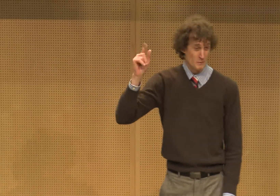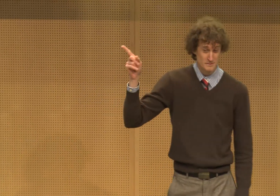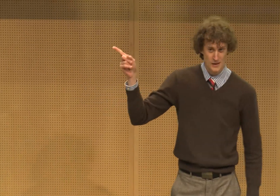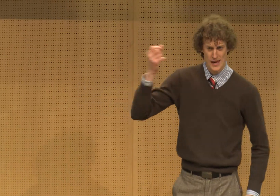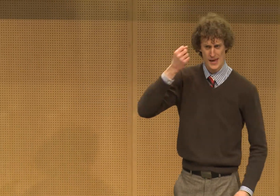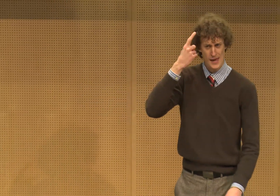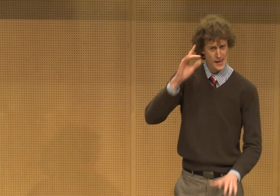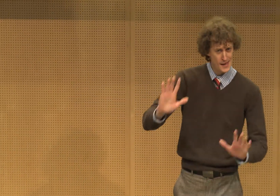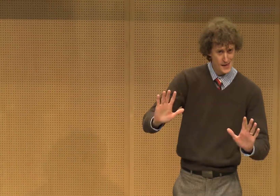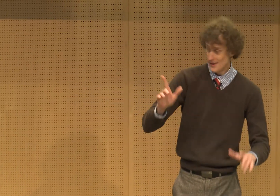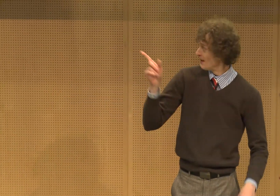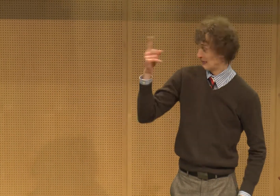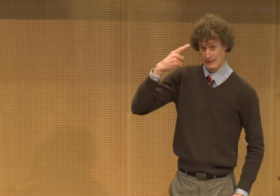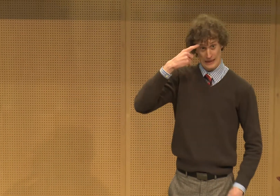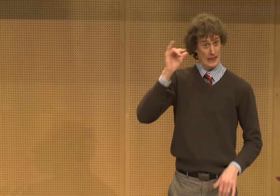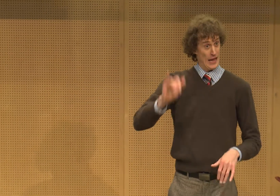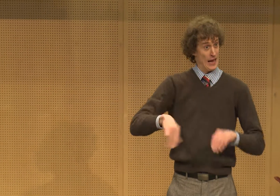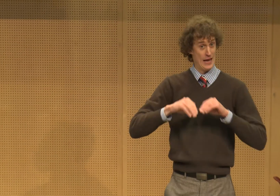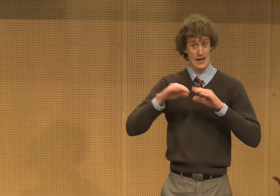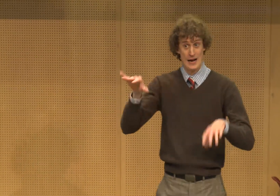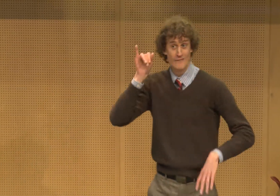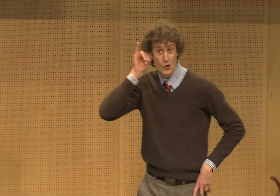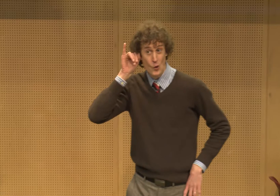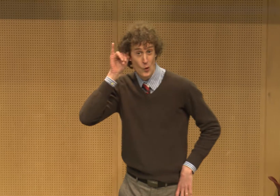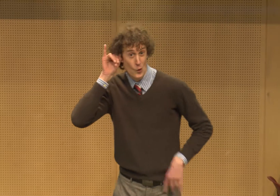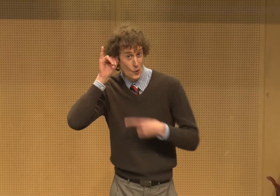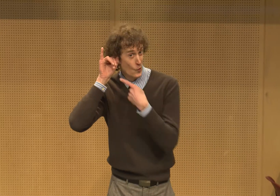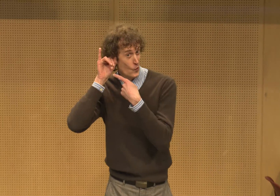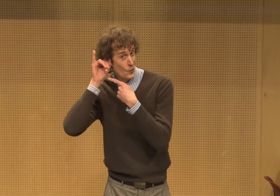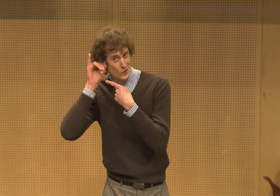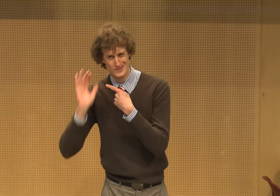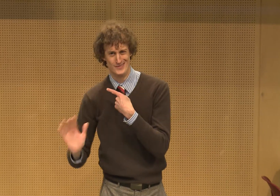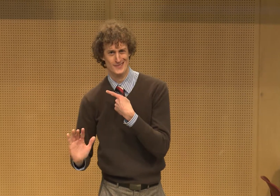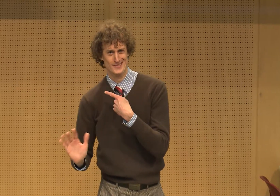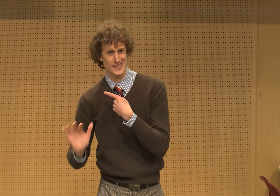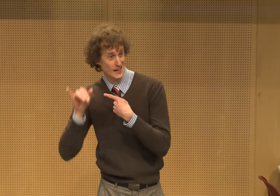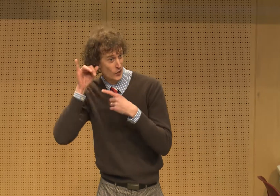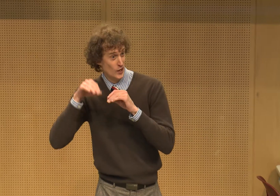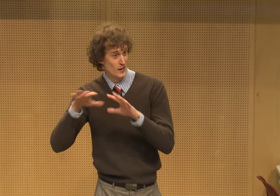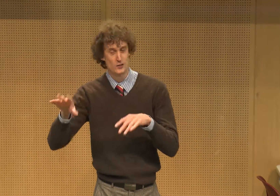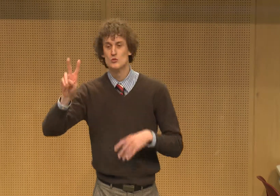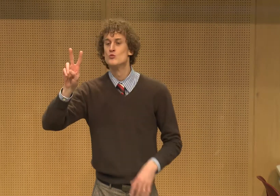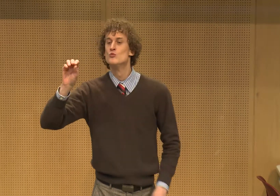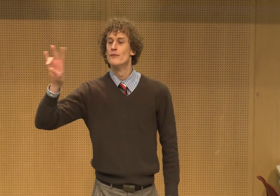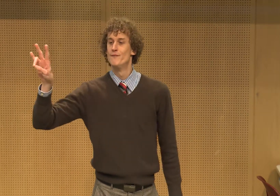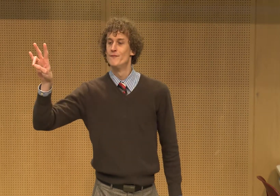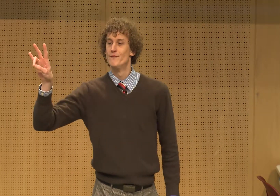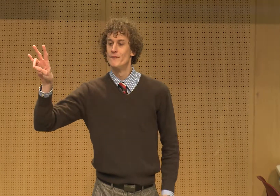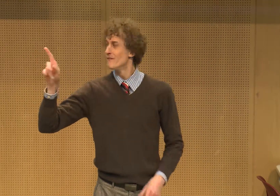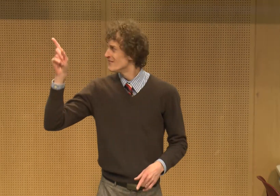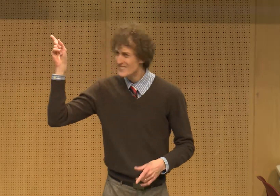I'm sure some of you do. This is Steve Jobs. Now, did he start off with the iPhone?